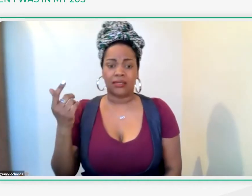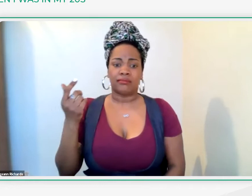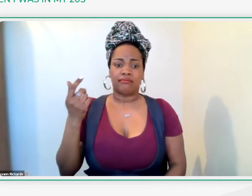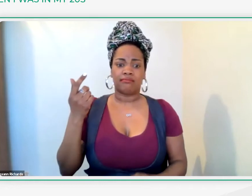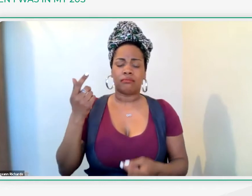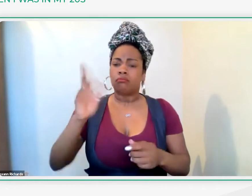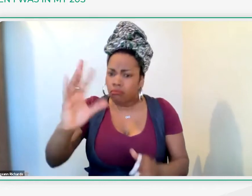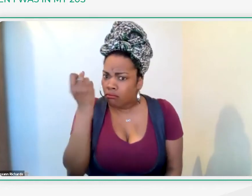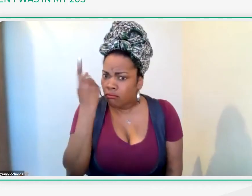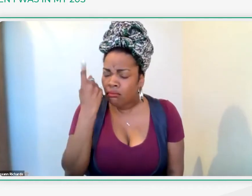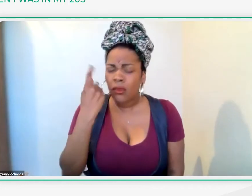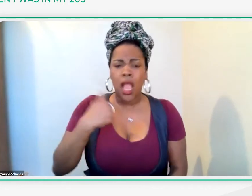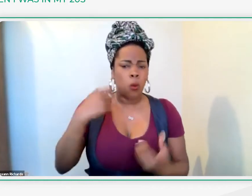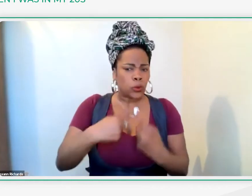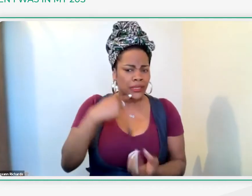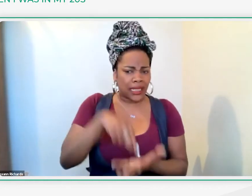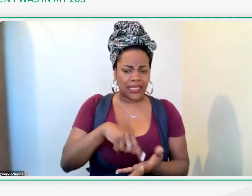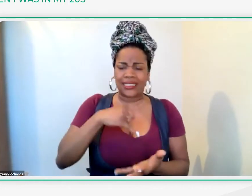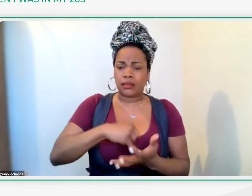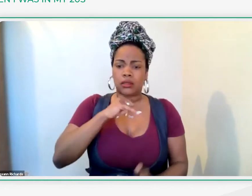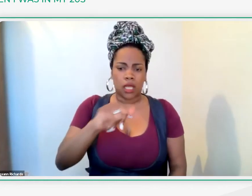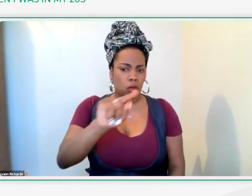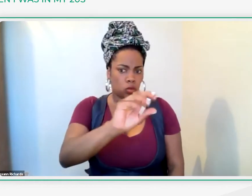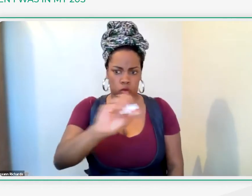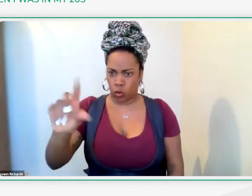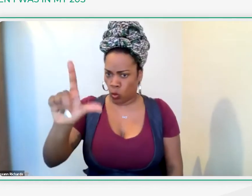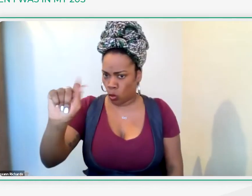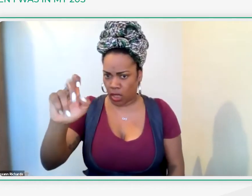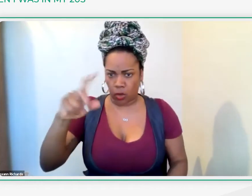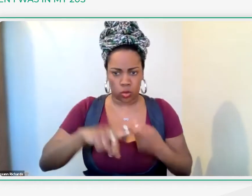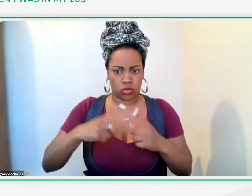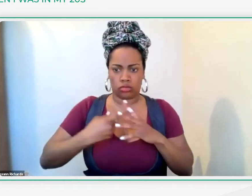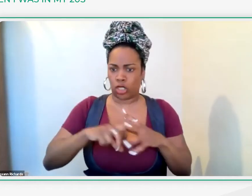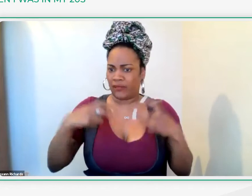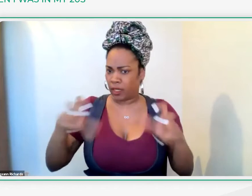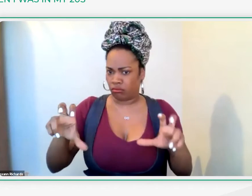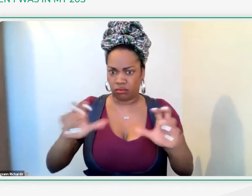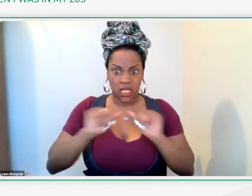But when you get into the 45 range, you start to notice the difference.